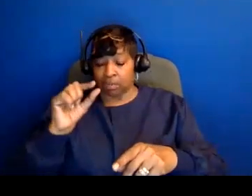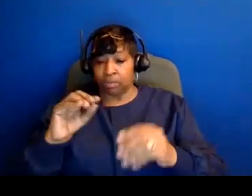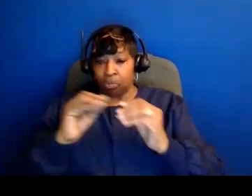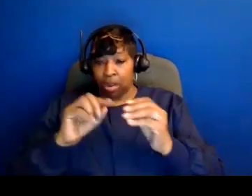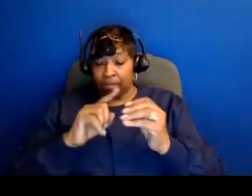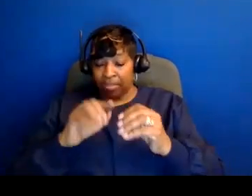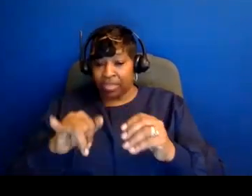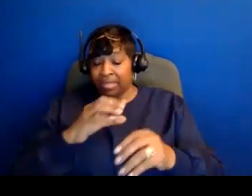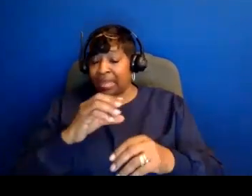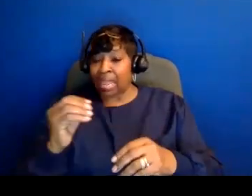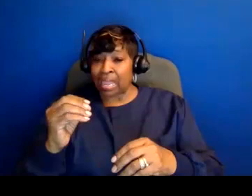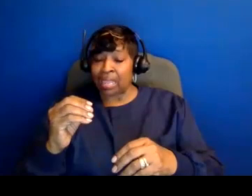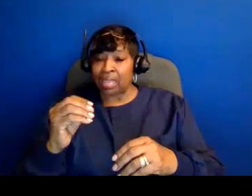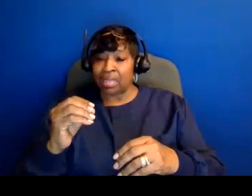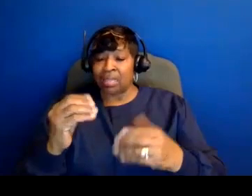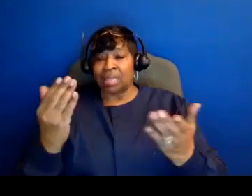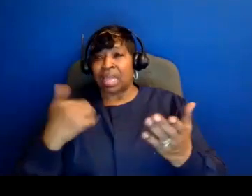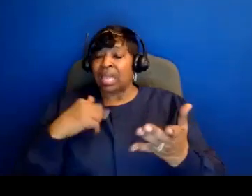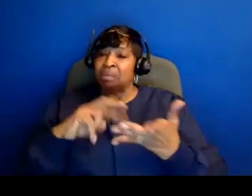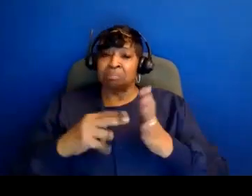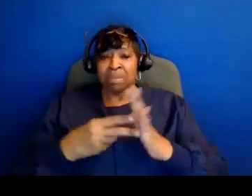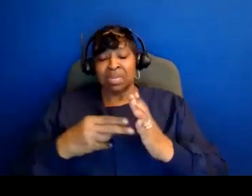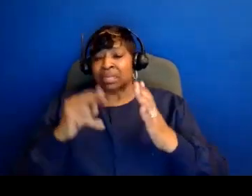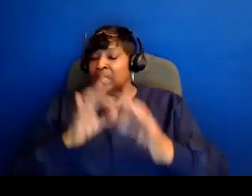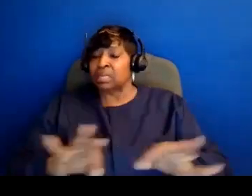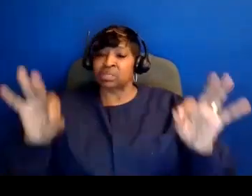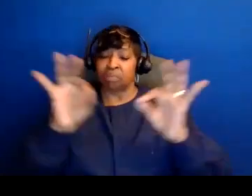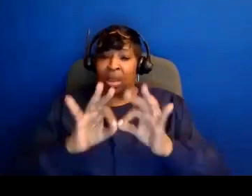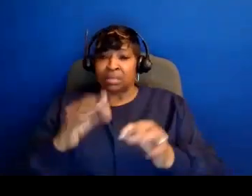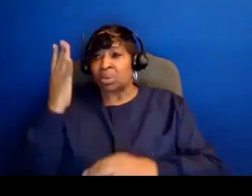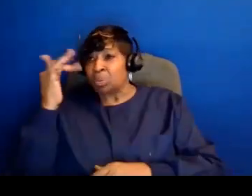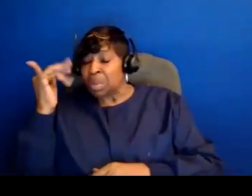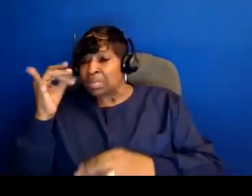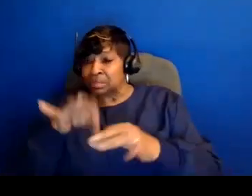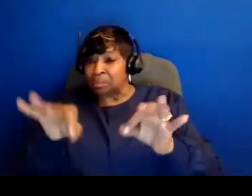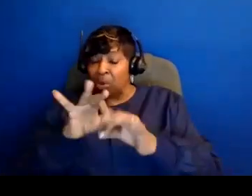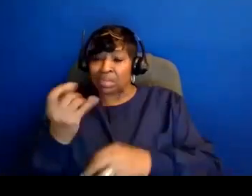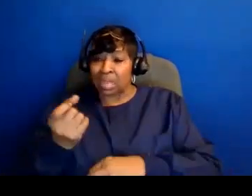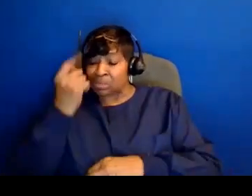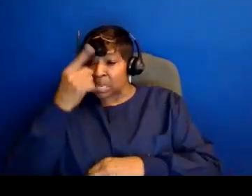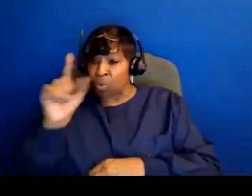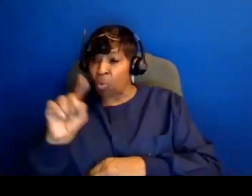Sarah Ailey: I do note that Liz Madigan put in the chat. She thinks a lot of nurses are averse available, and I would agree with that.